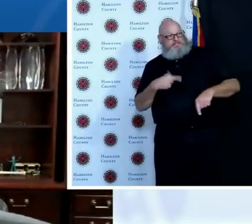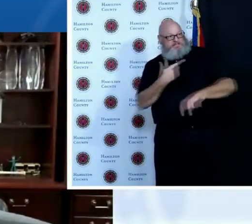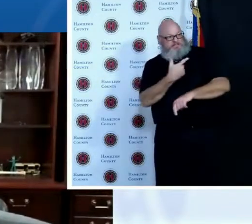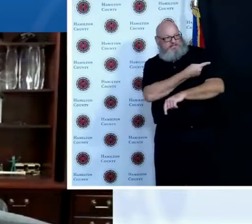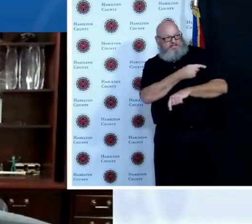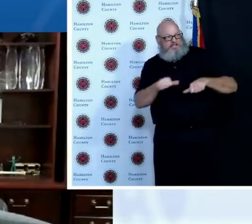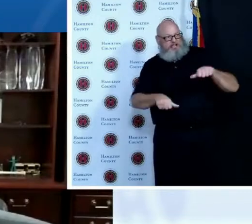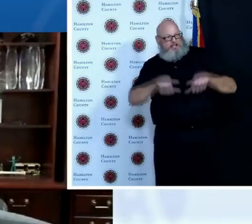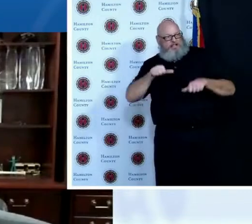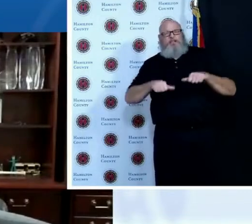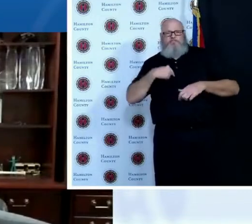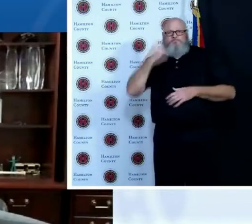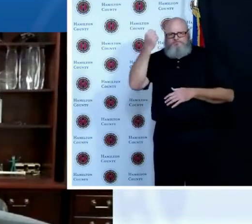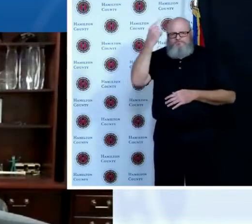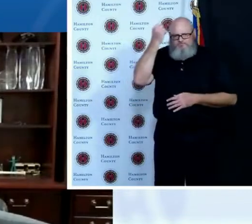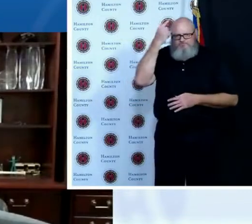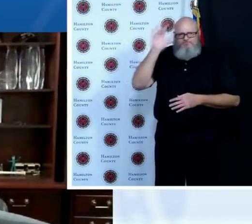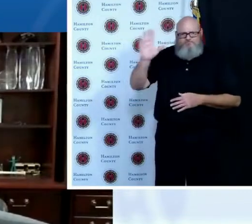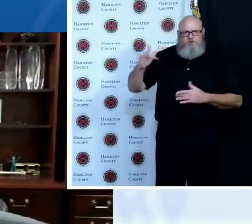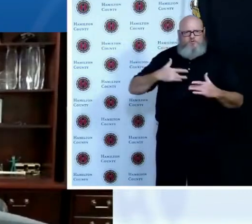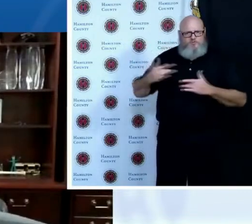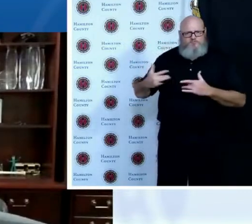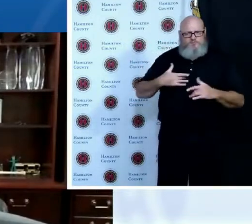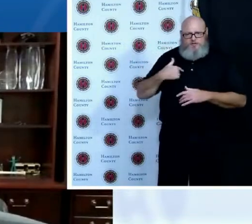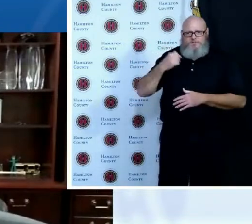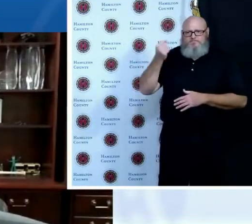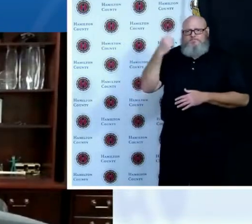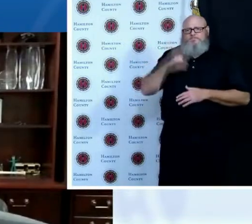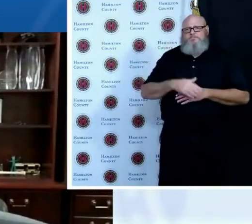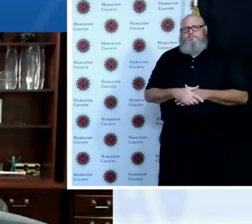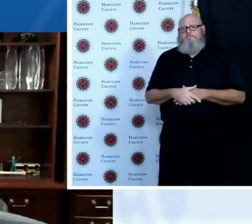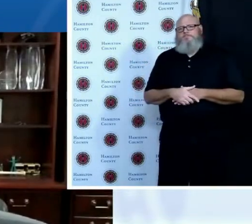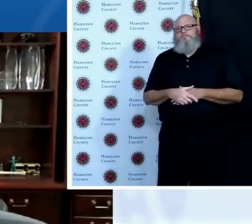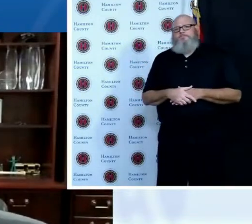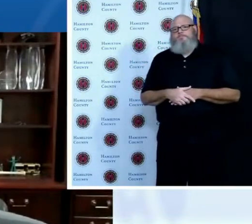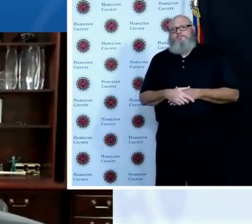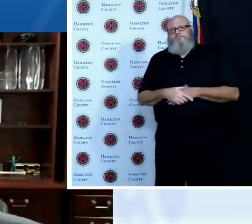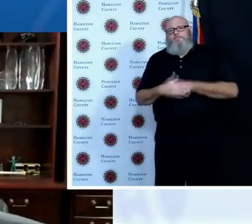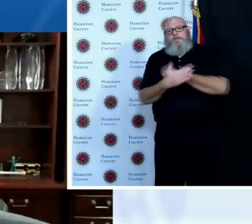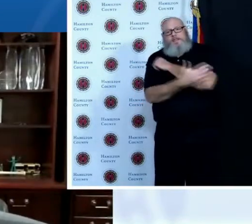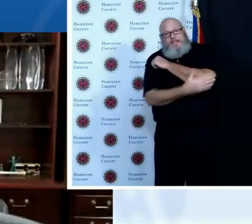the county has been receiving this supply and has been busy vaccinating and individuals particularly